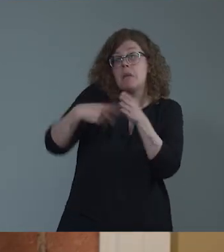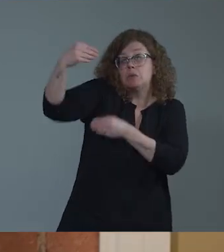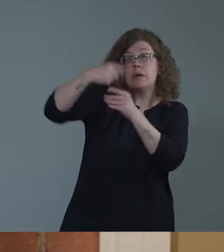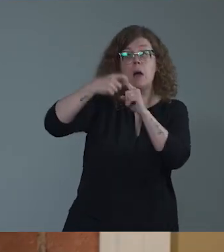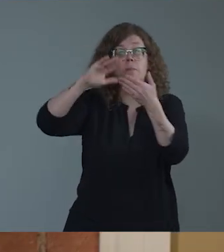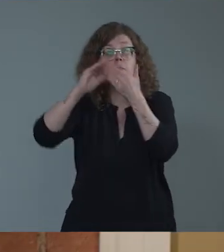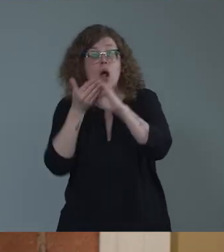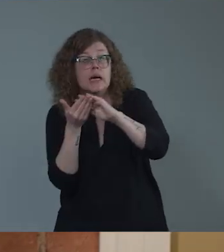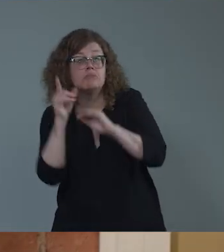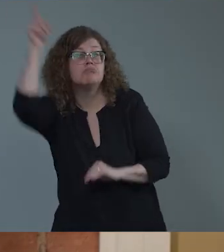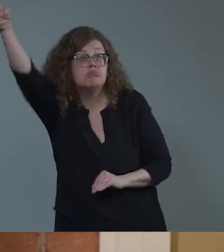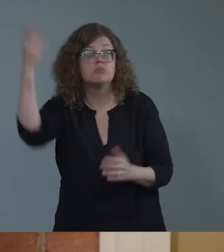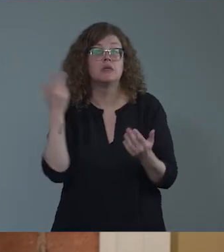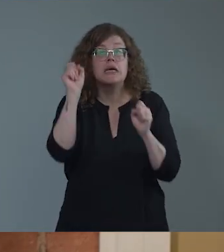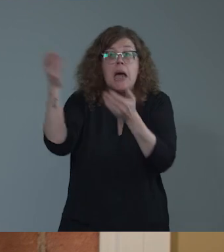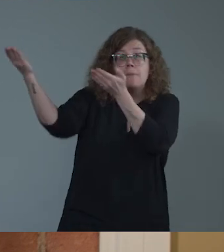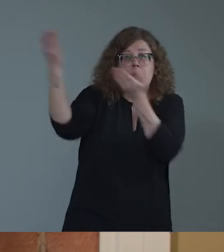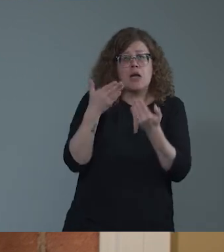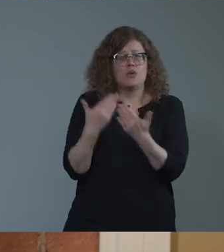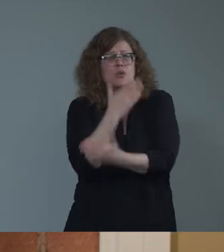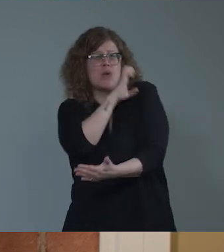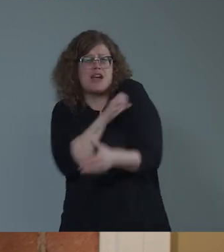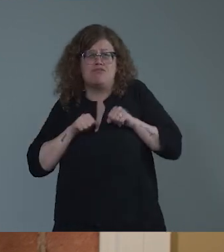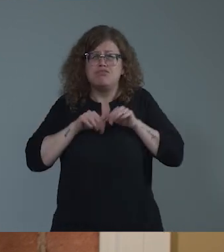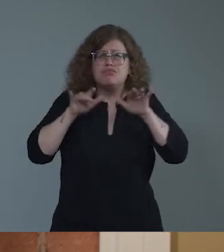You want to actually pay for some postings through some art networks worldwide.